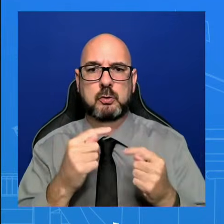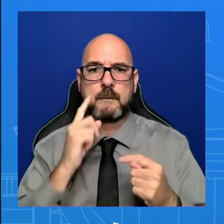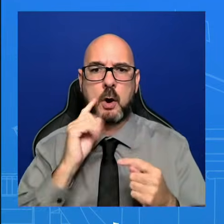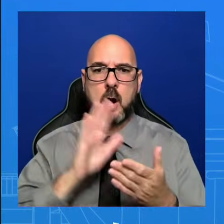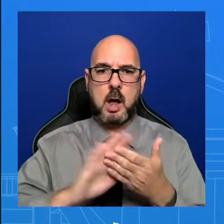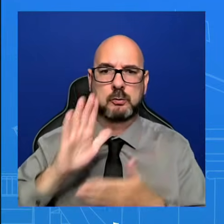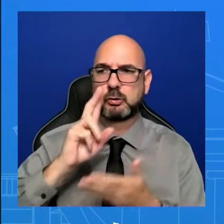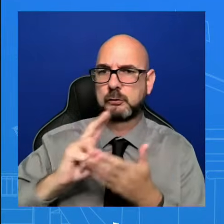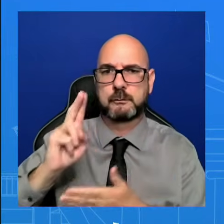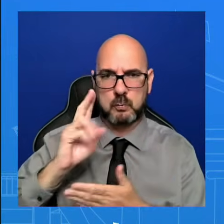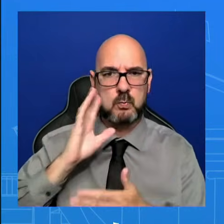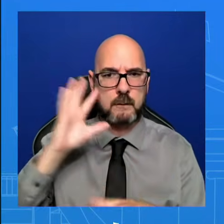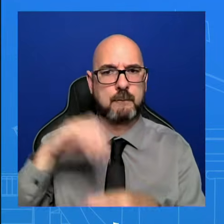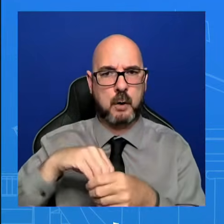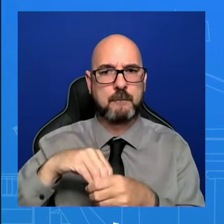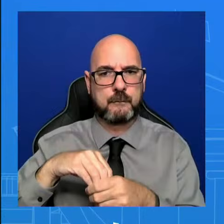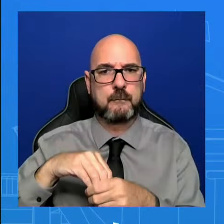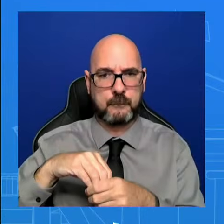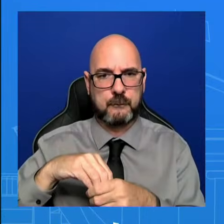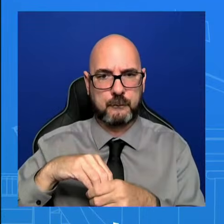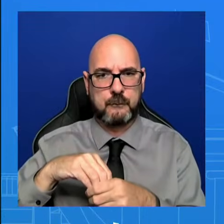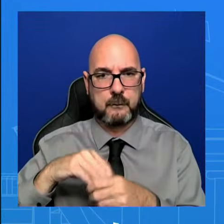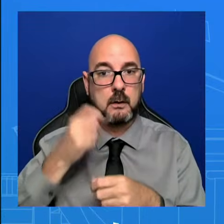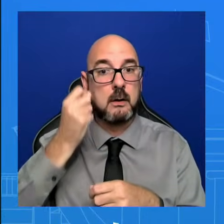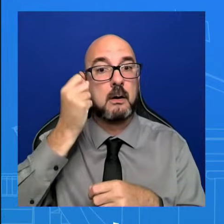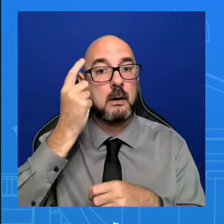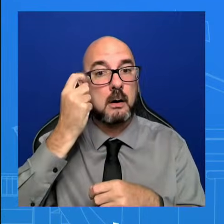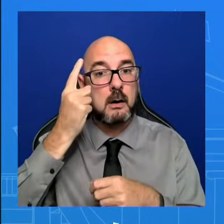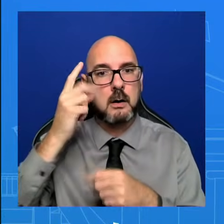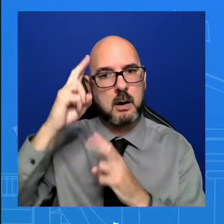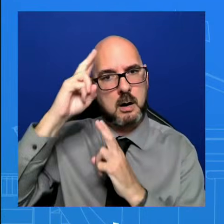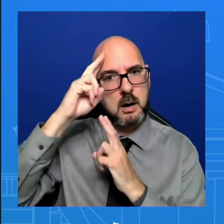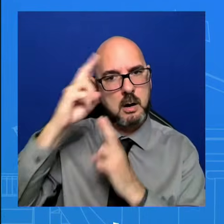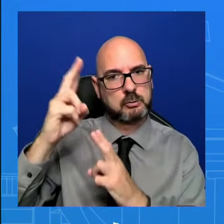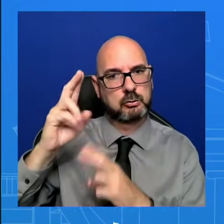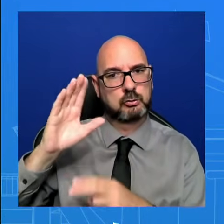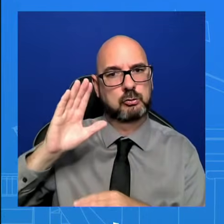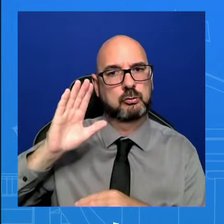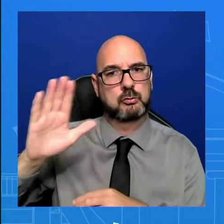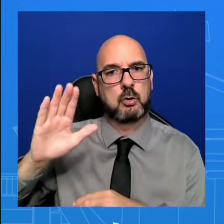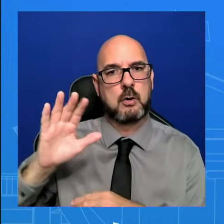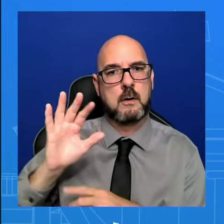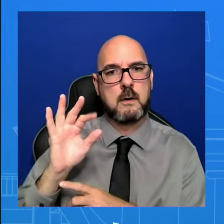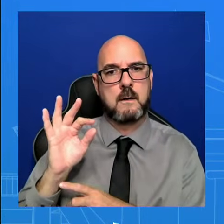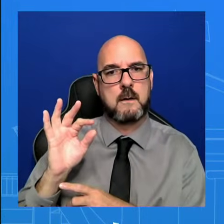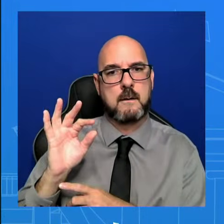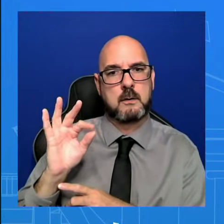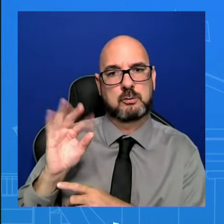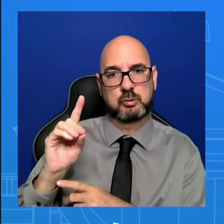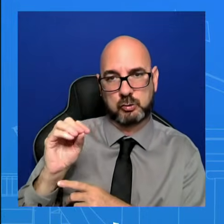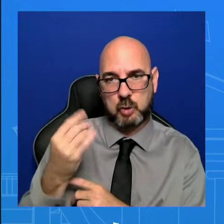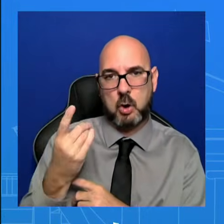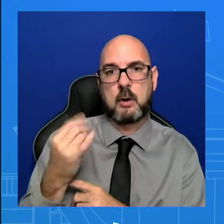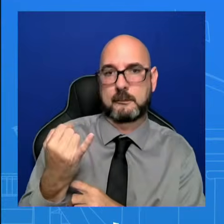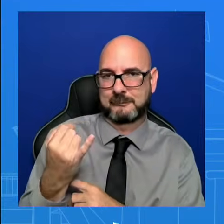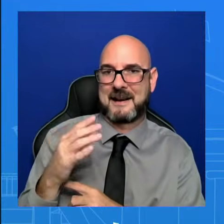in respect to federal laws. So, that is something that the DOJ and FBI is doing. As far as local organizations